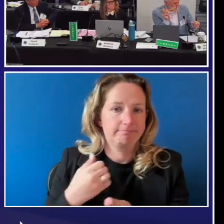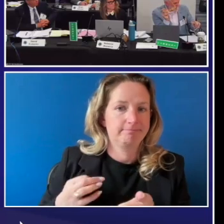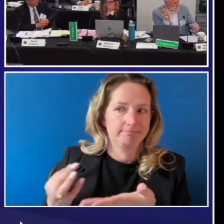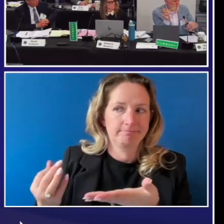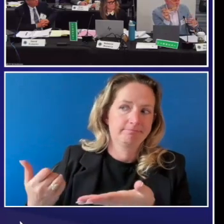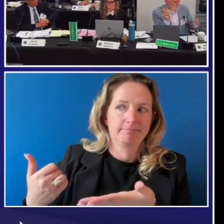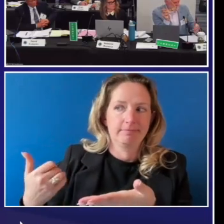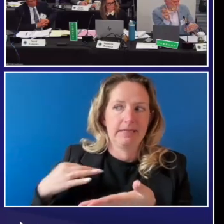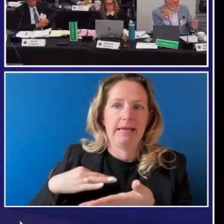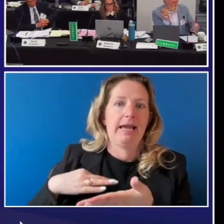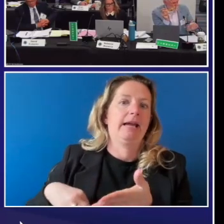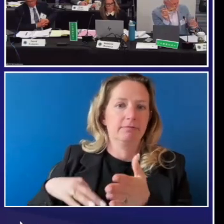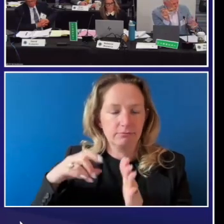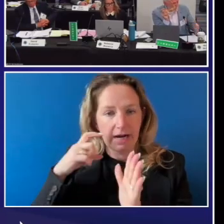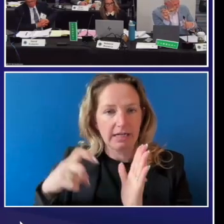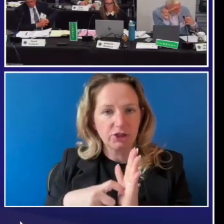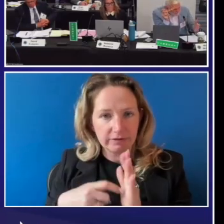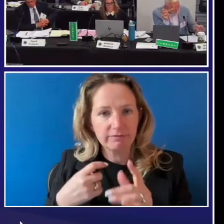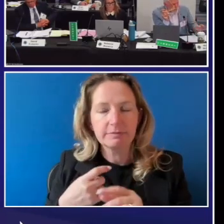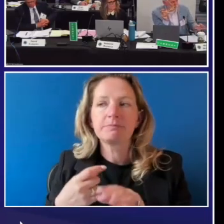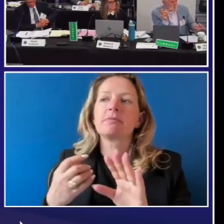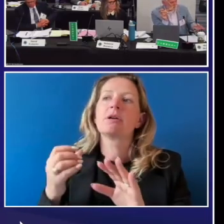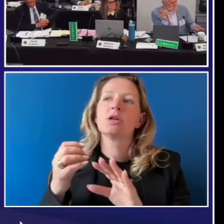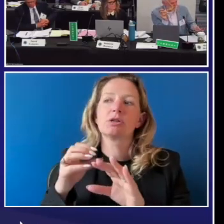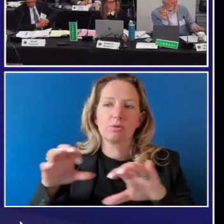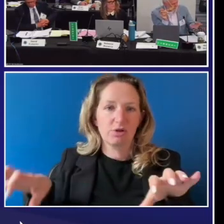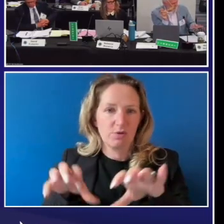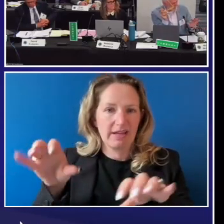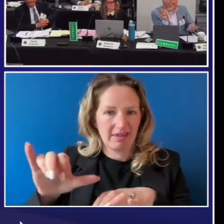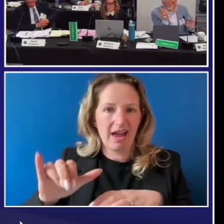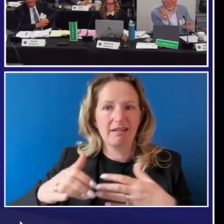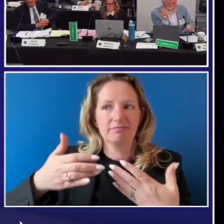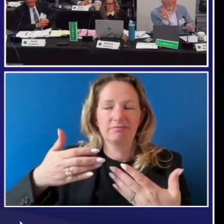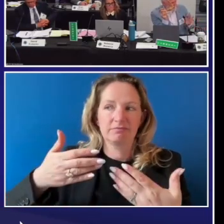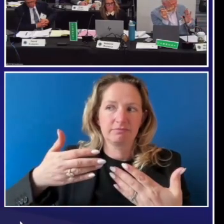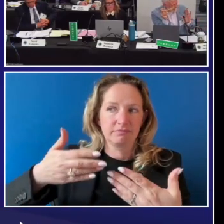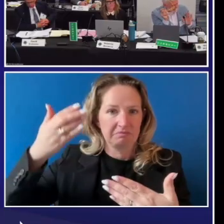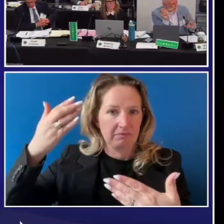So, you know, doing that at least the front end work of establishing standards policies and procedures can allow the staff